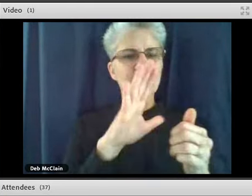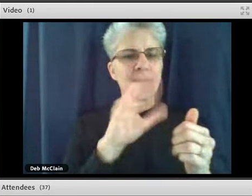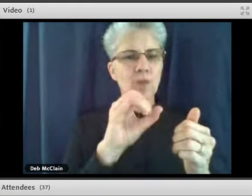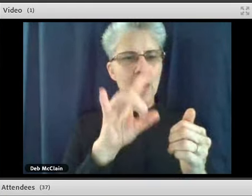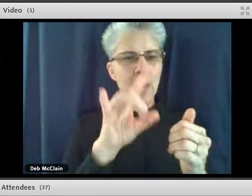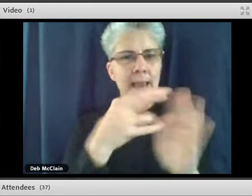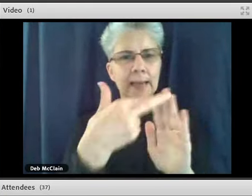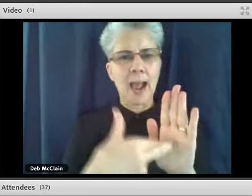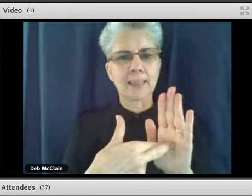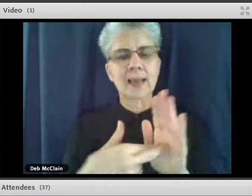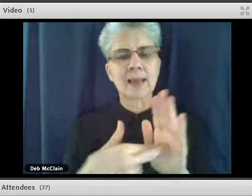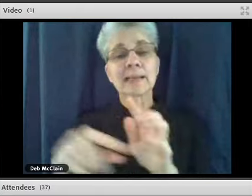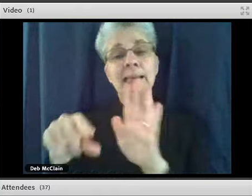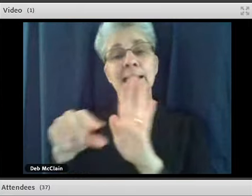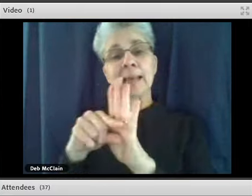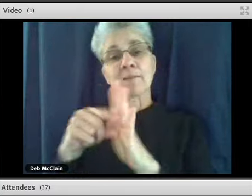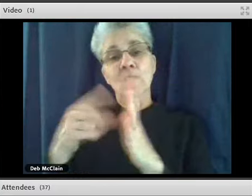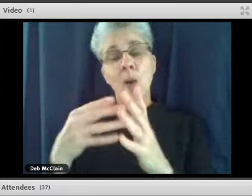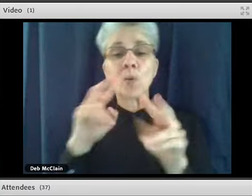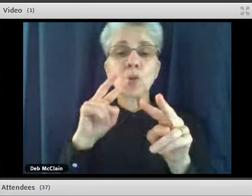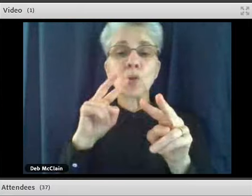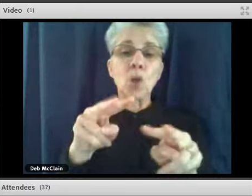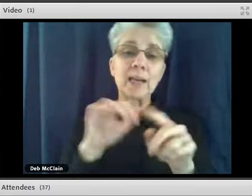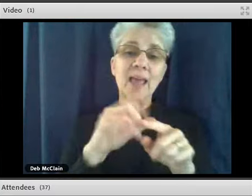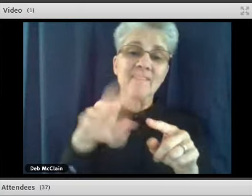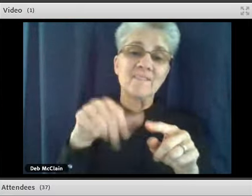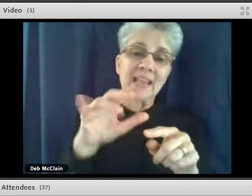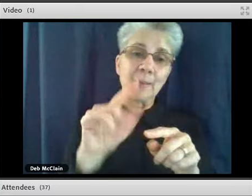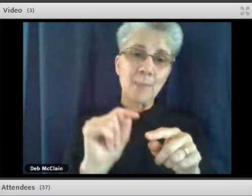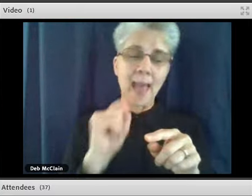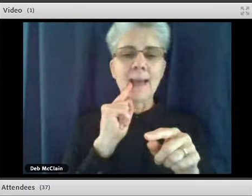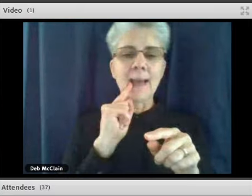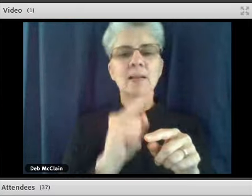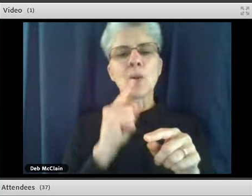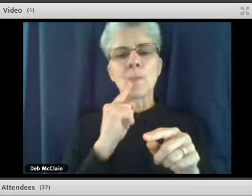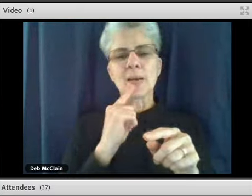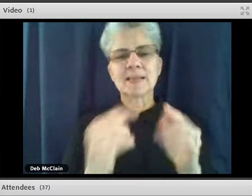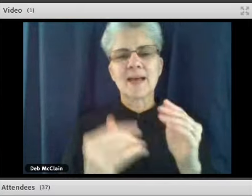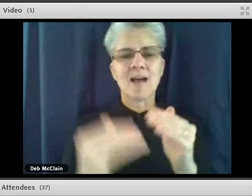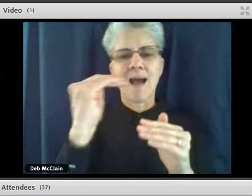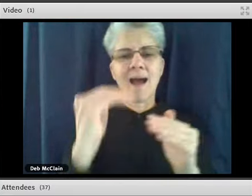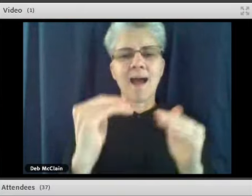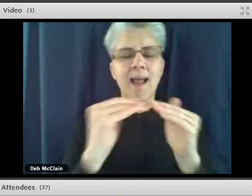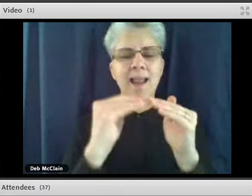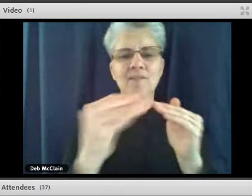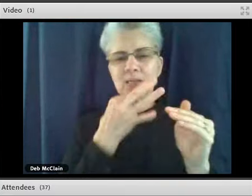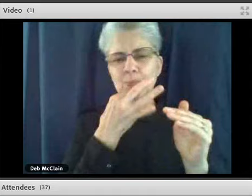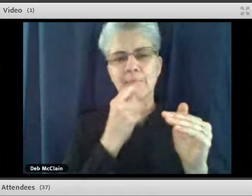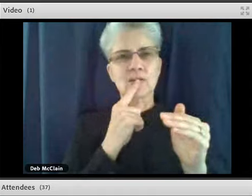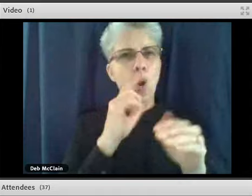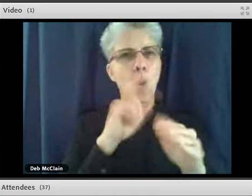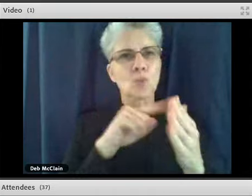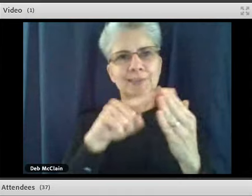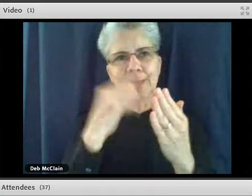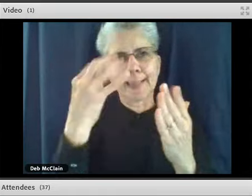They meet Section 508 guidelines. Cons. Sometimes, when you're looking at these VPATs, it requires a high level of expertise.